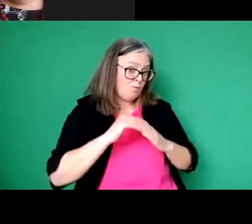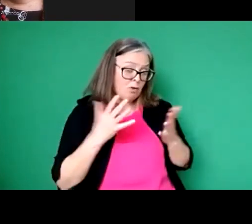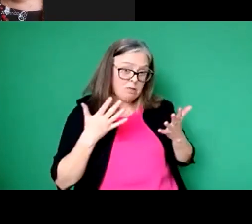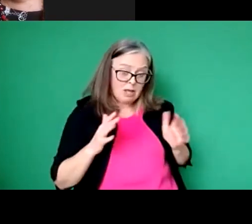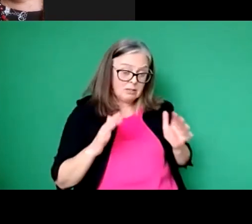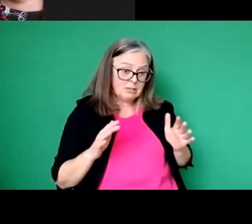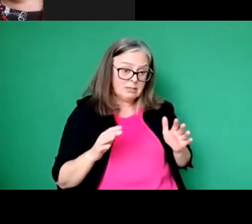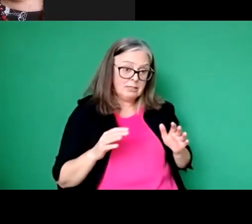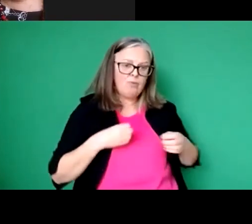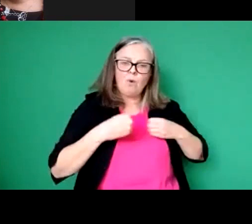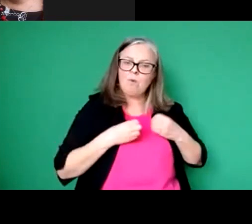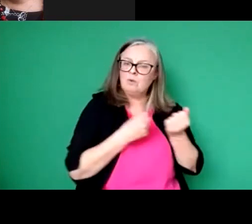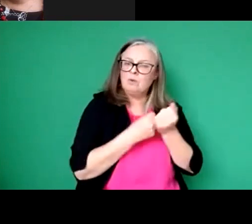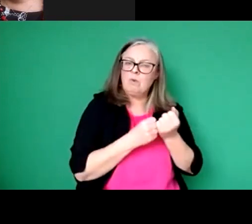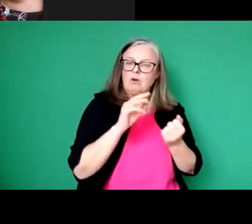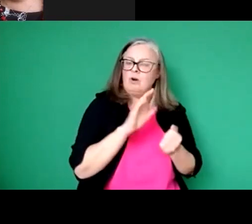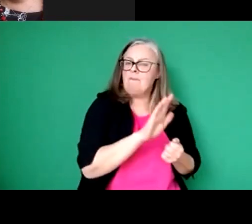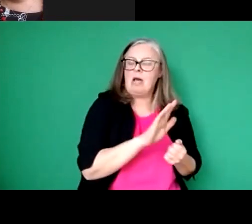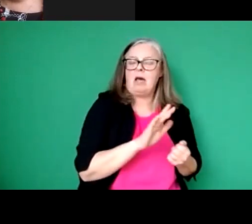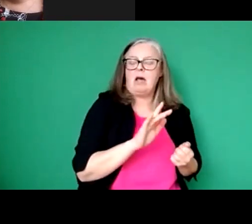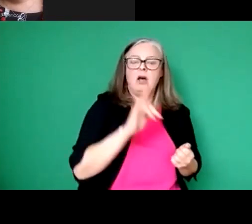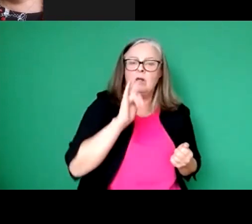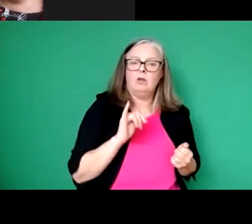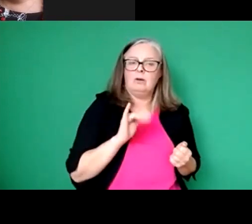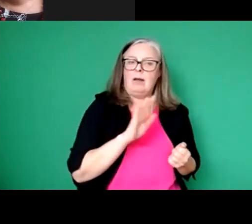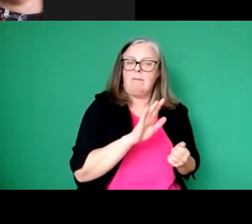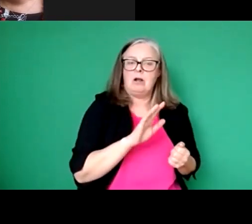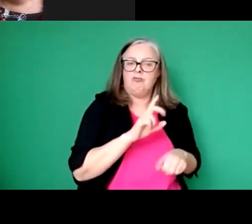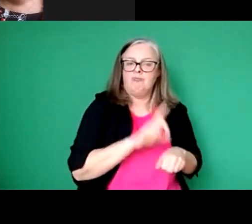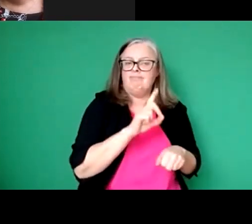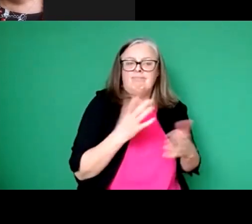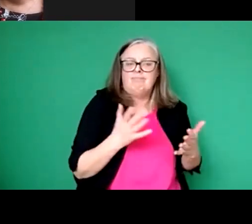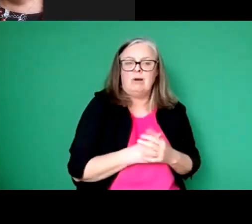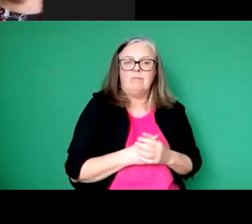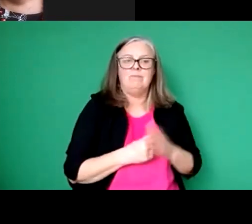well you know what i i'd say about that is is maybe i would go at it like what's the difference